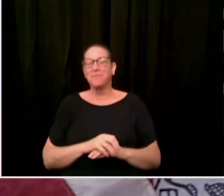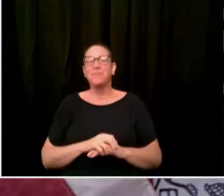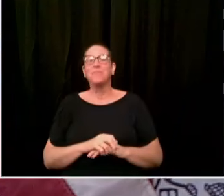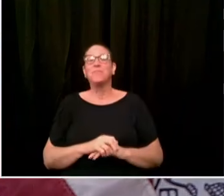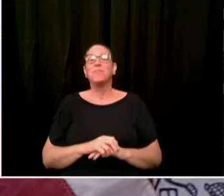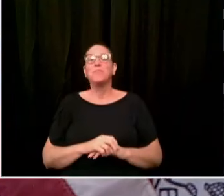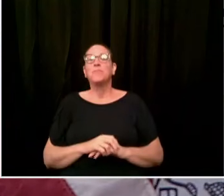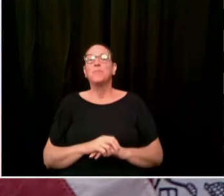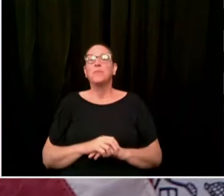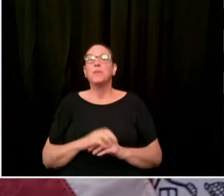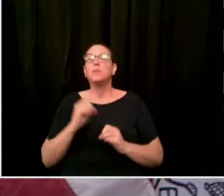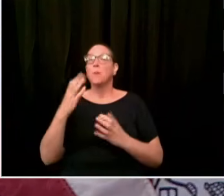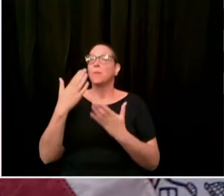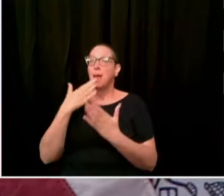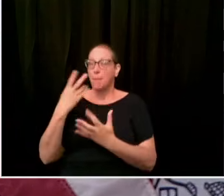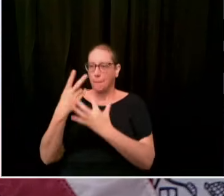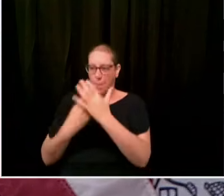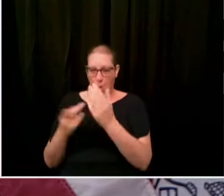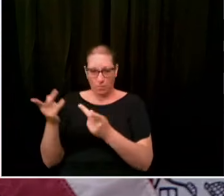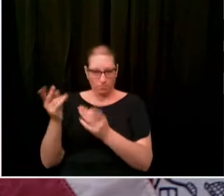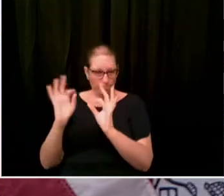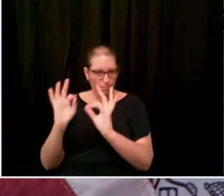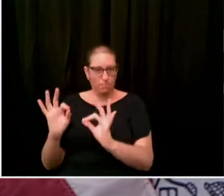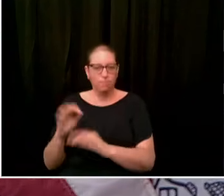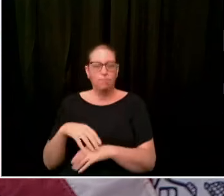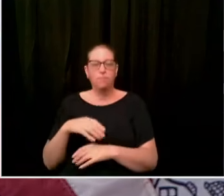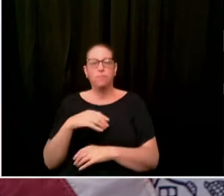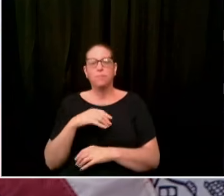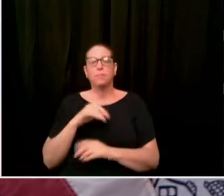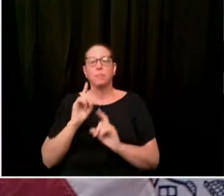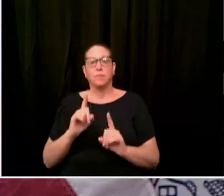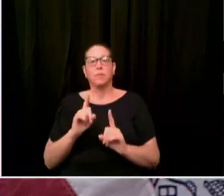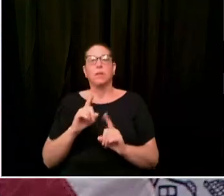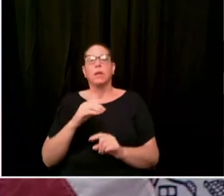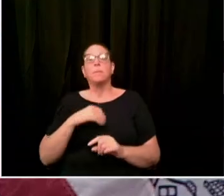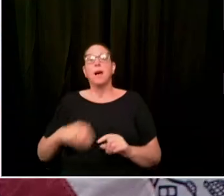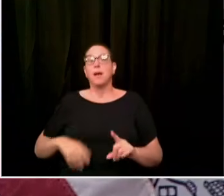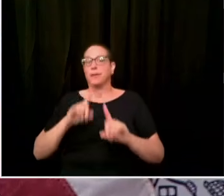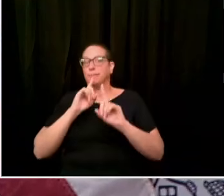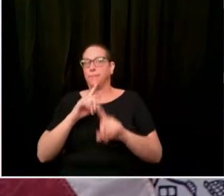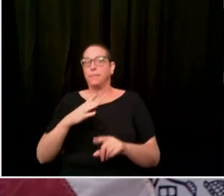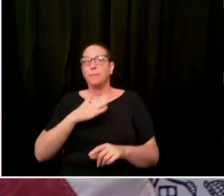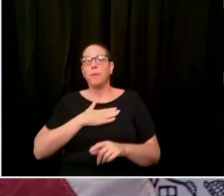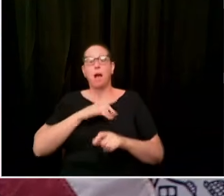THANK YOU, TED, THANK YOU, MITCH. ALL RIGHT. AS WE CONCLUDE